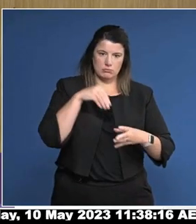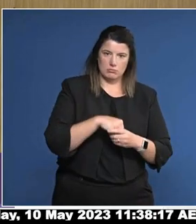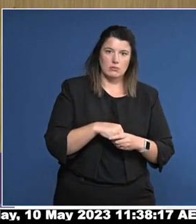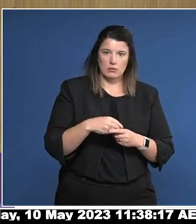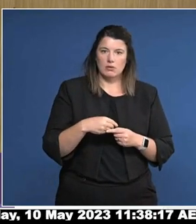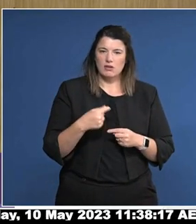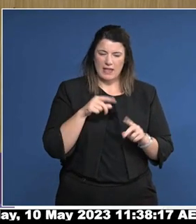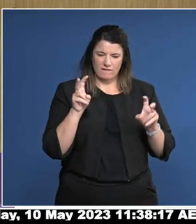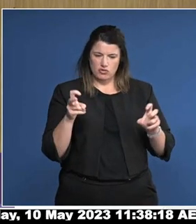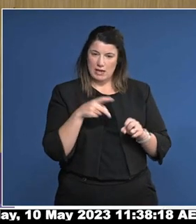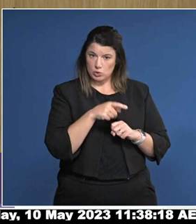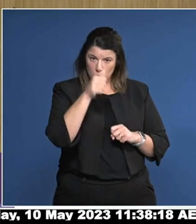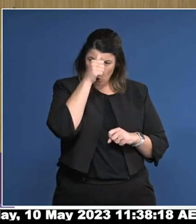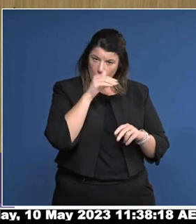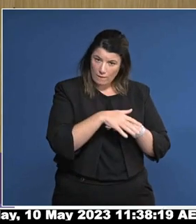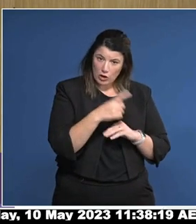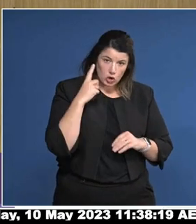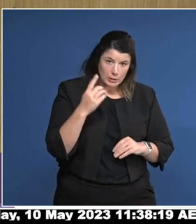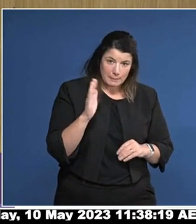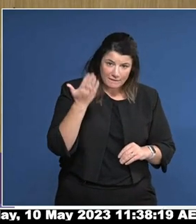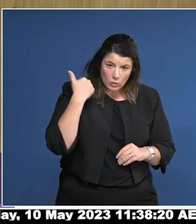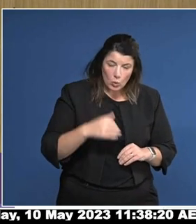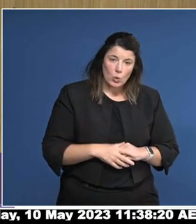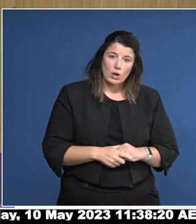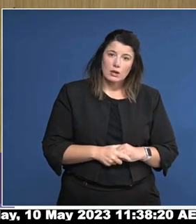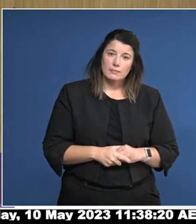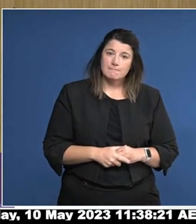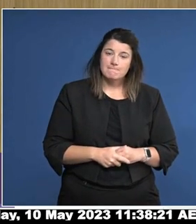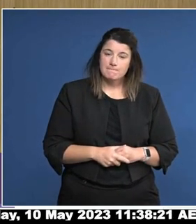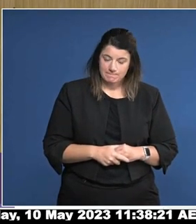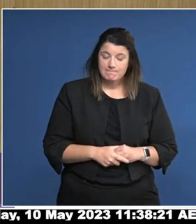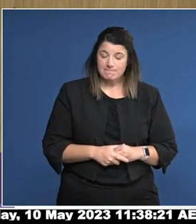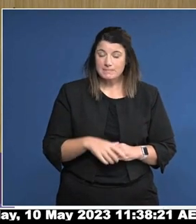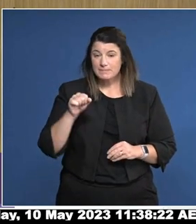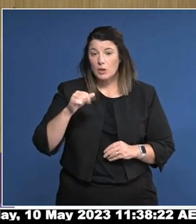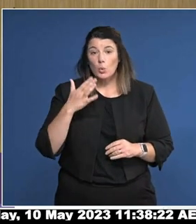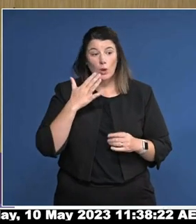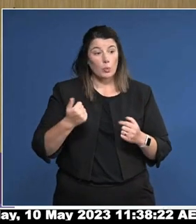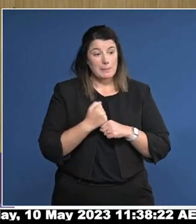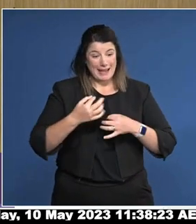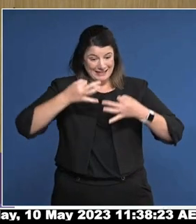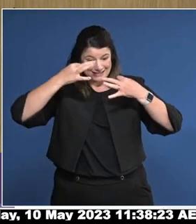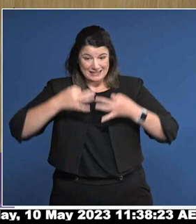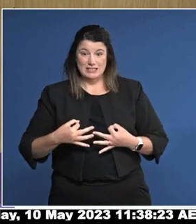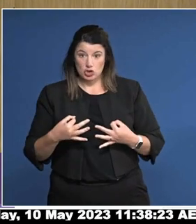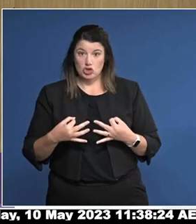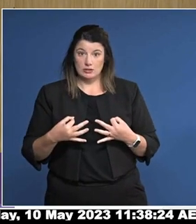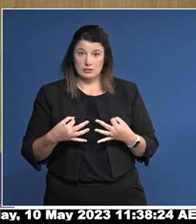Yeah, that whenever we're making - whenever we make decisions about